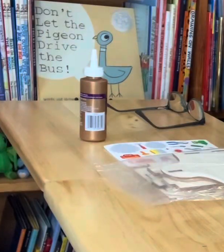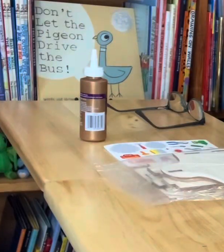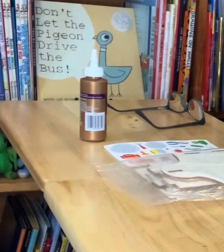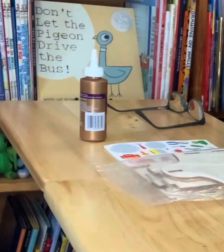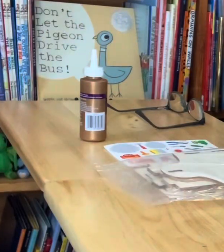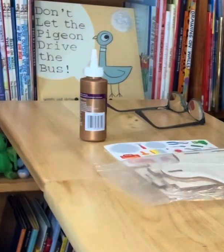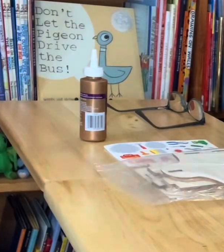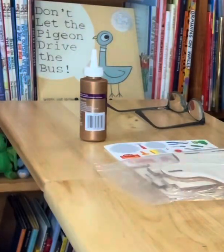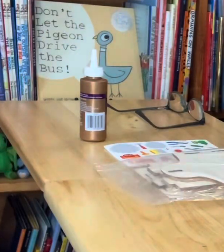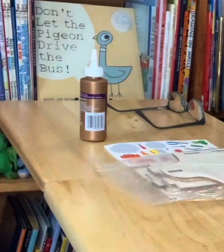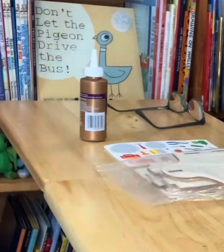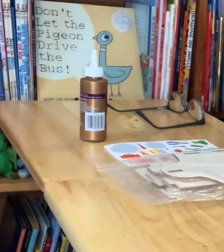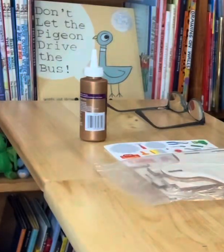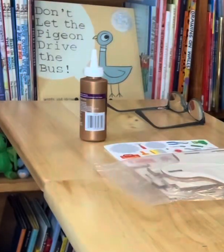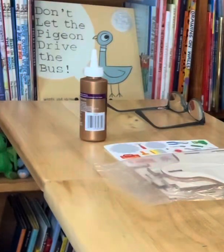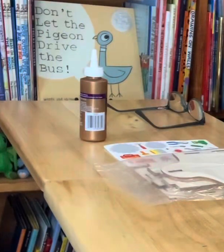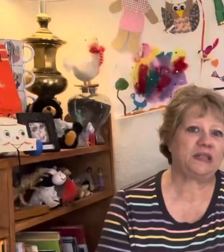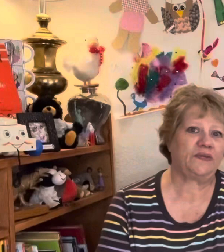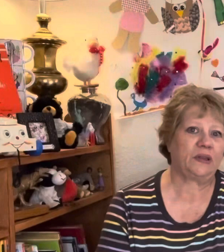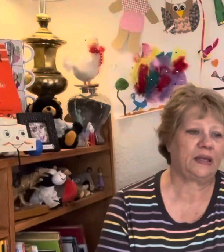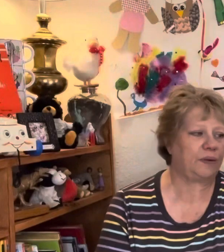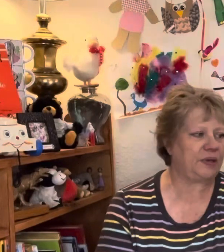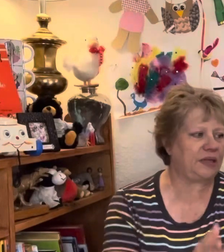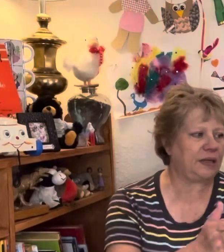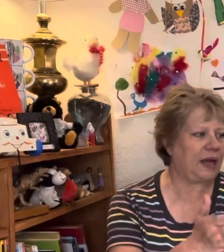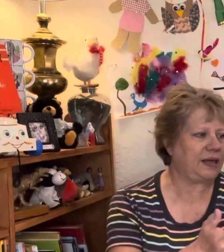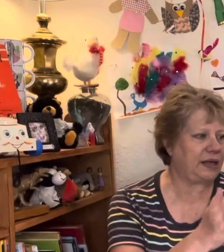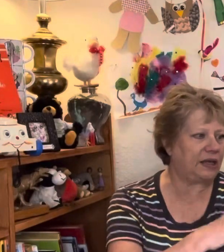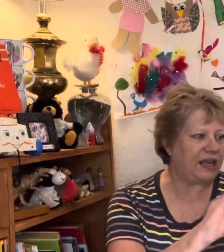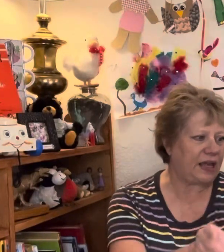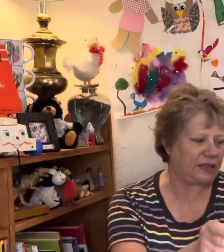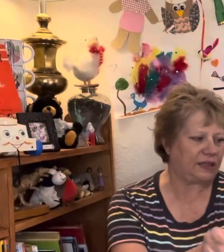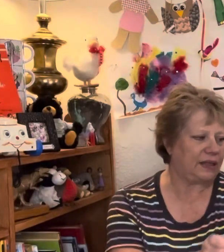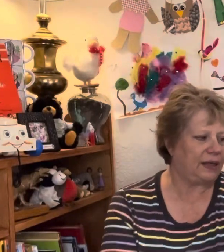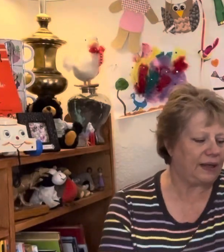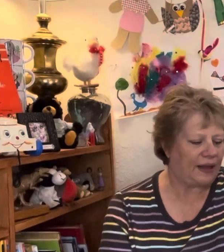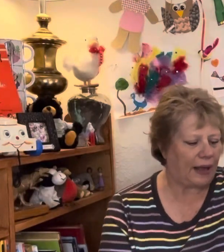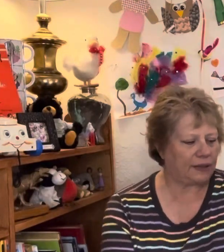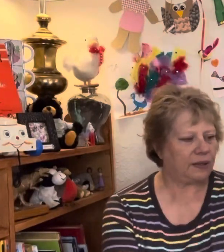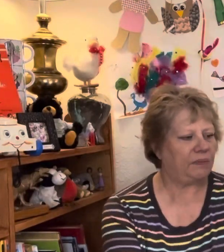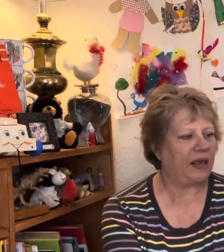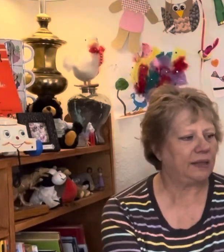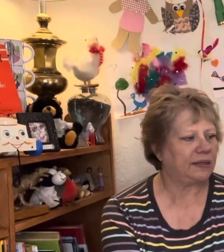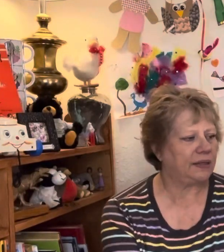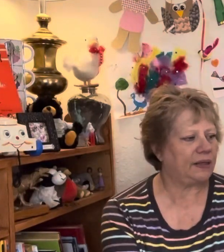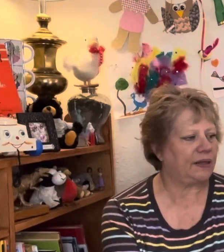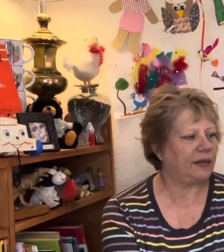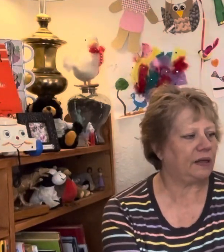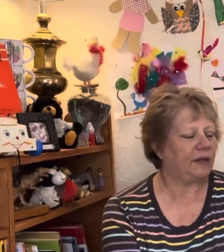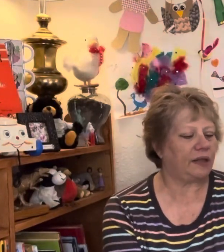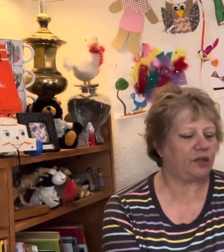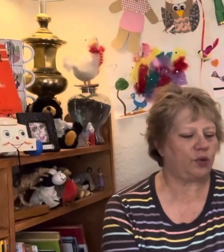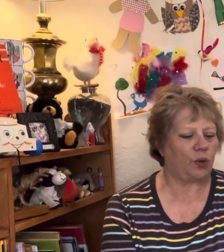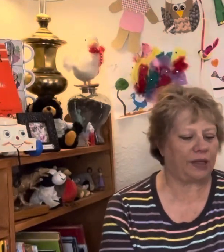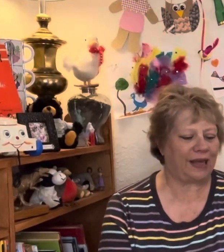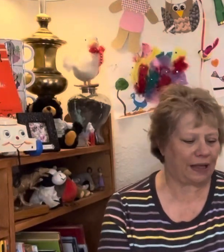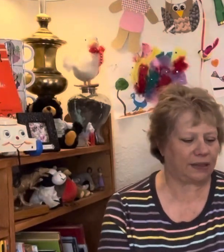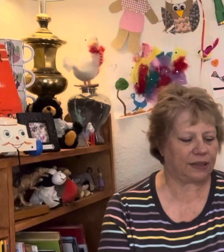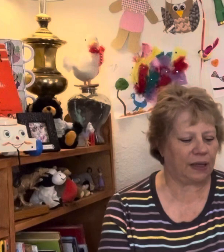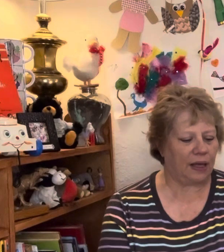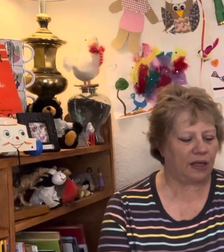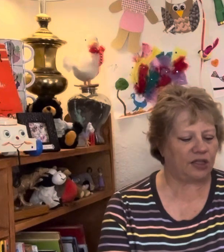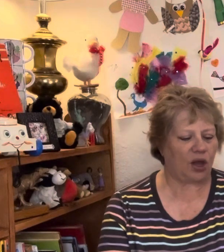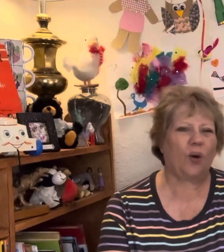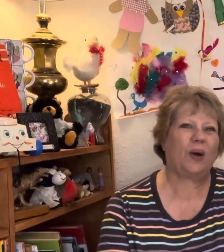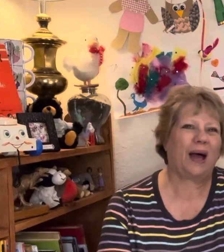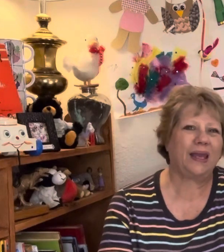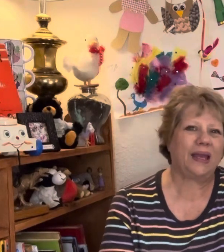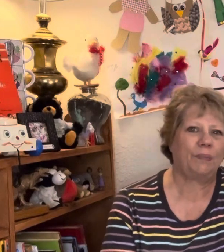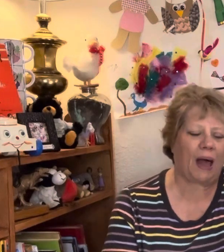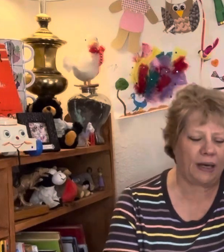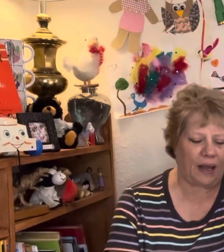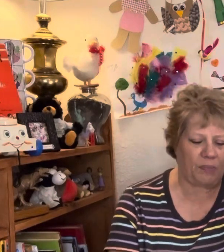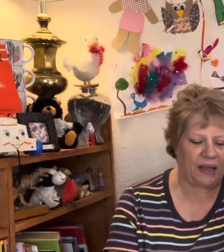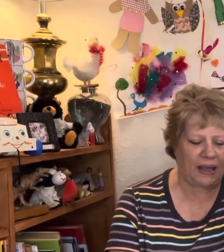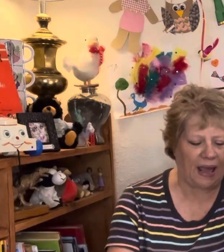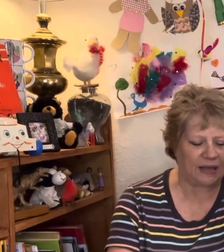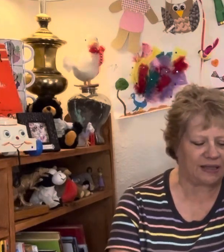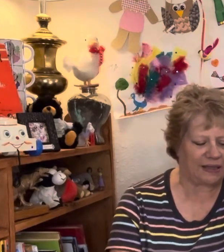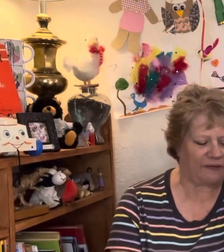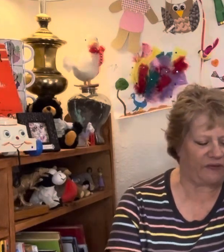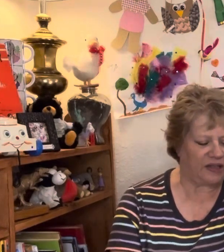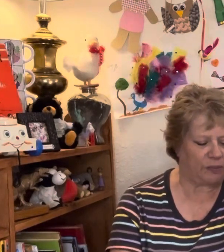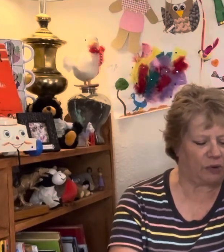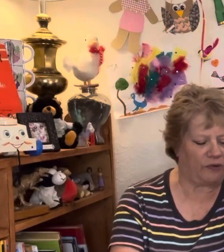we ordered specifically. It was a kit that makes the tool kit. So it might not be as feasible